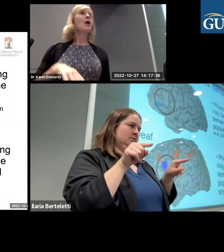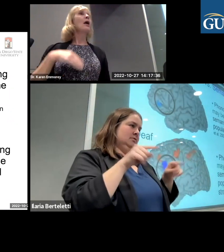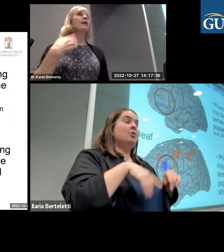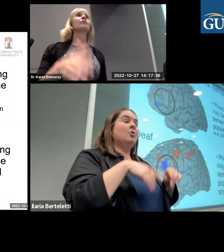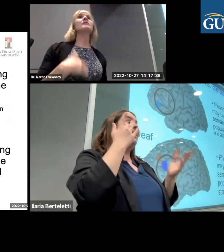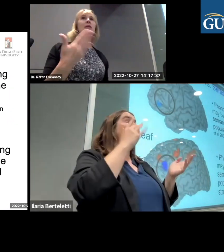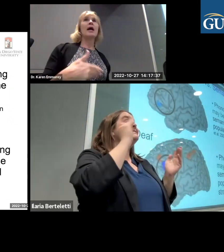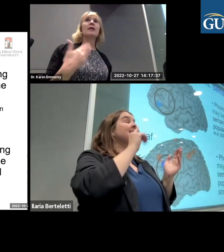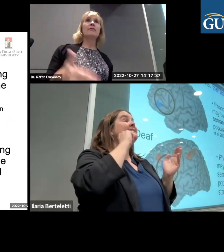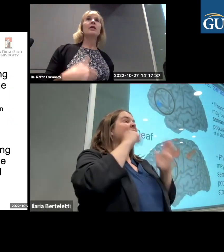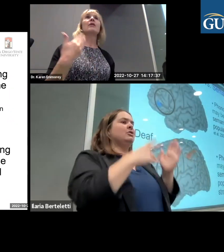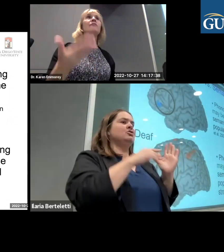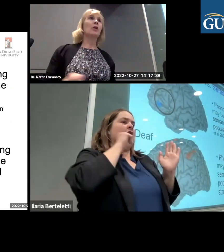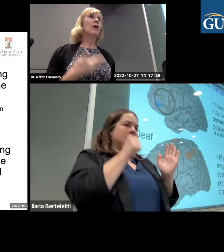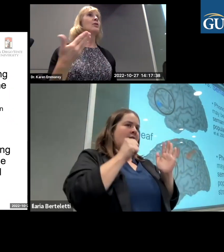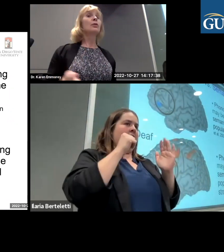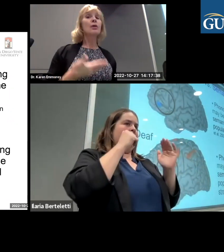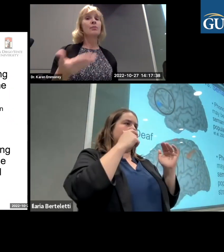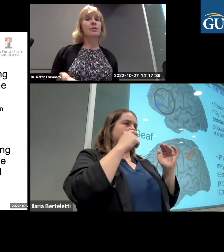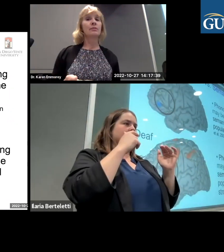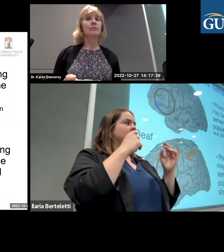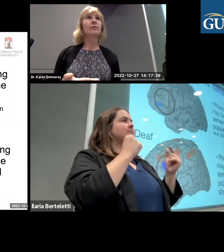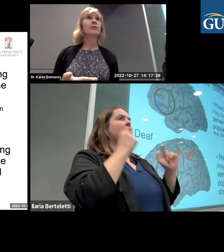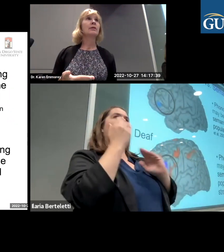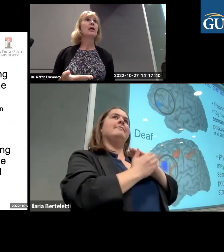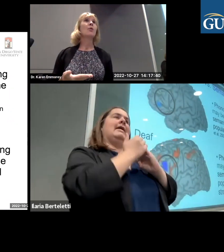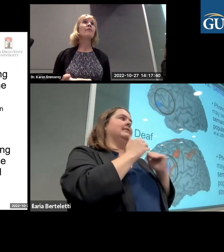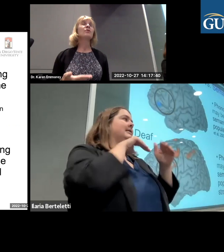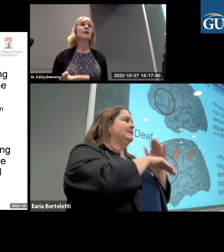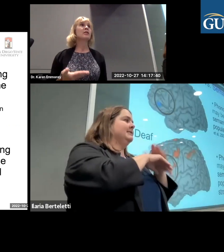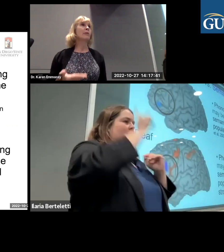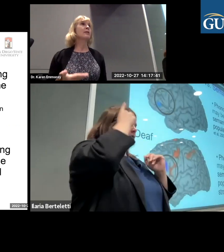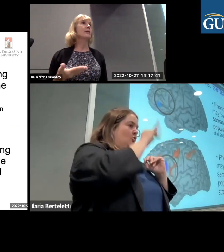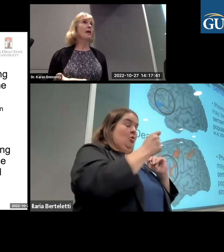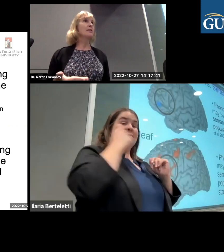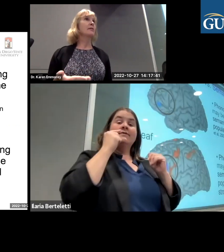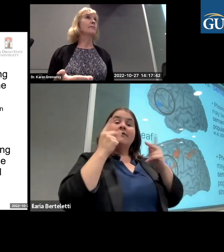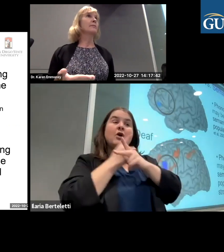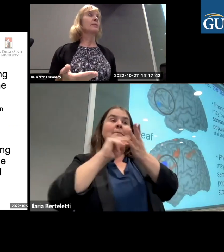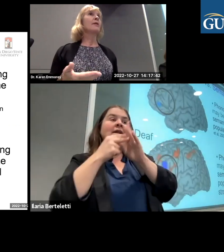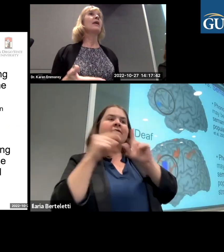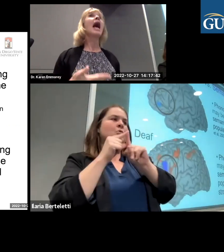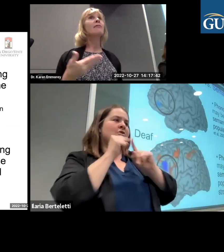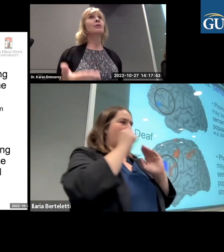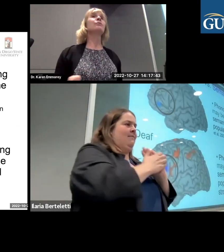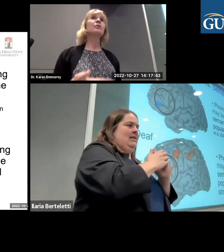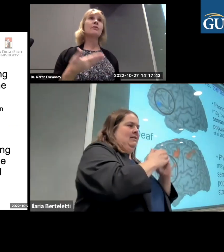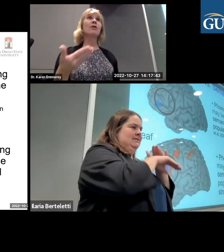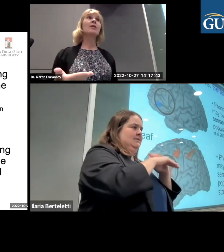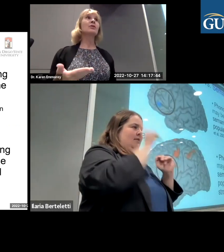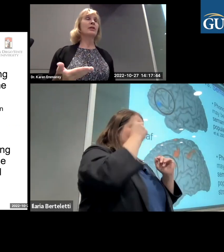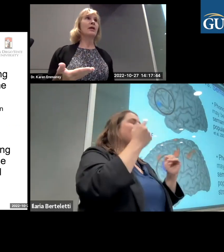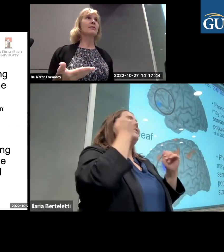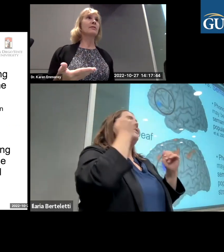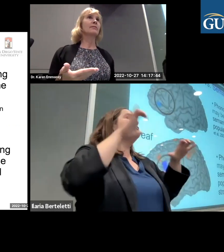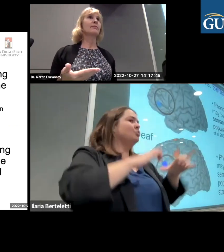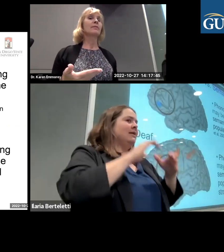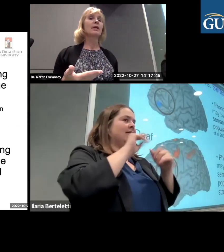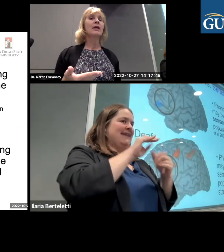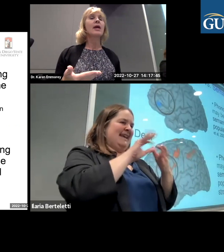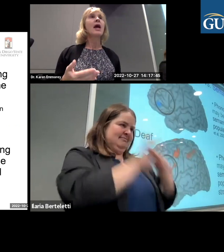and in this case what we suggest is for the deaf readers. These neuronal populations may be more segregated in front of our tech. So you have. You can see the separation between